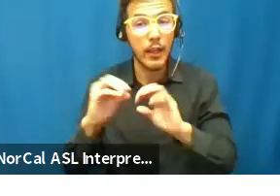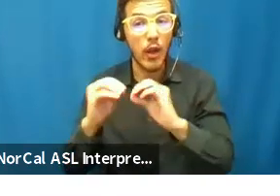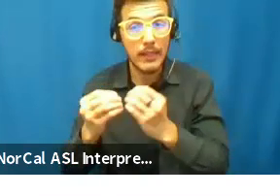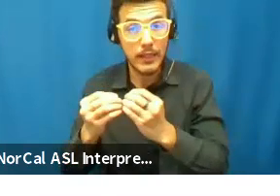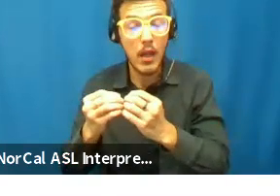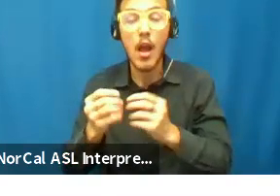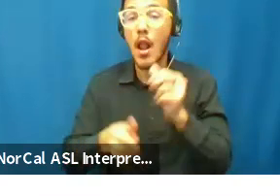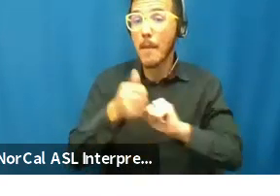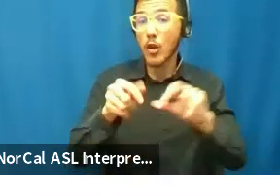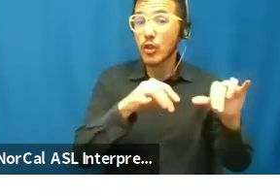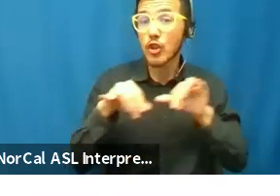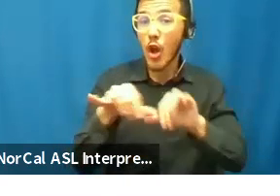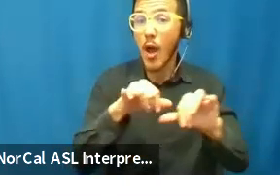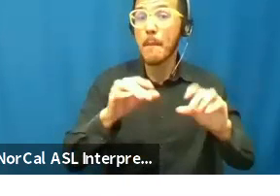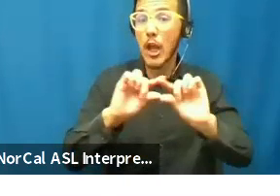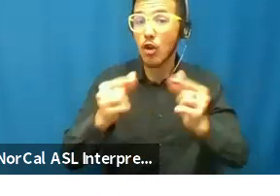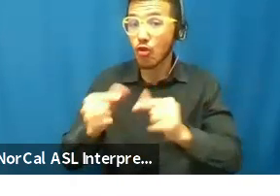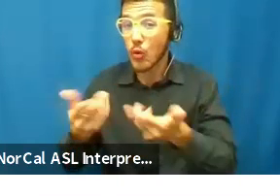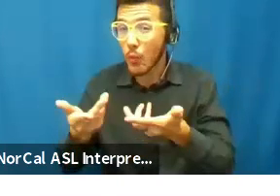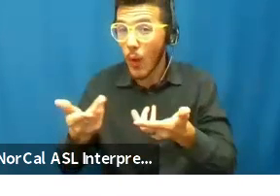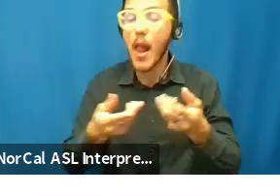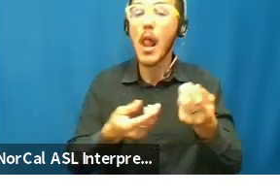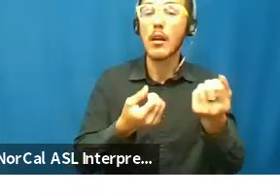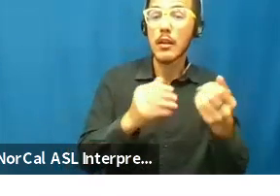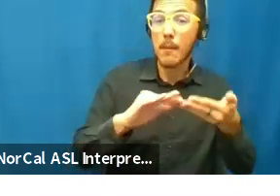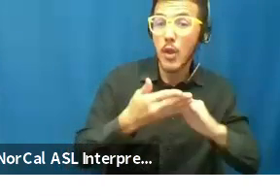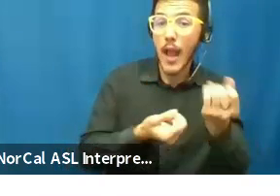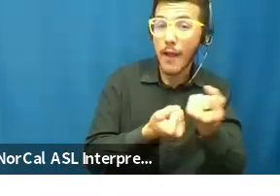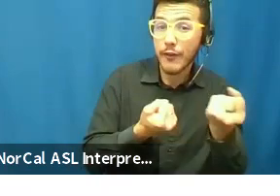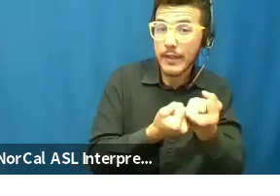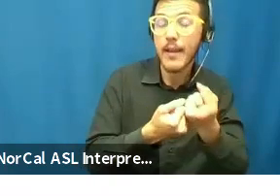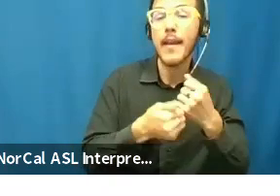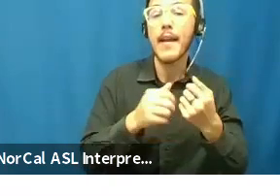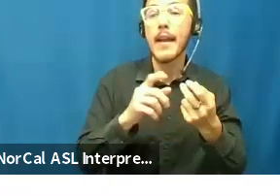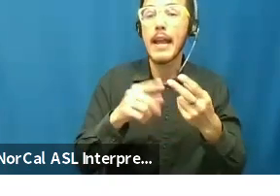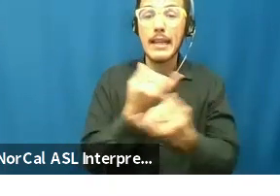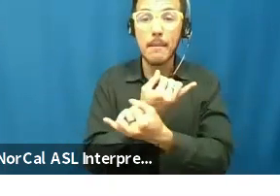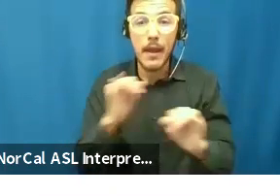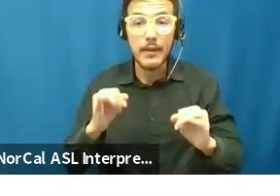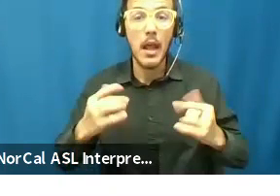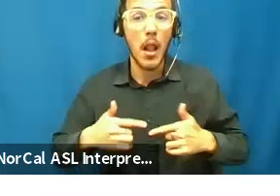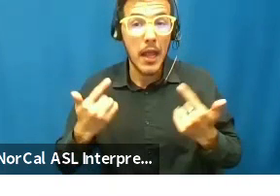heard about were community advocacy organizations, local Centers for Independent Living, ADA regional